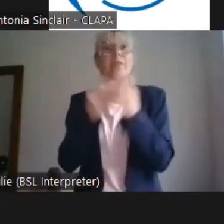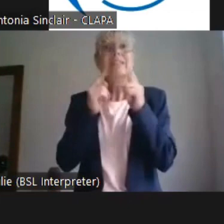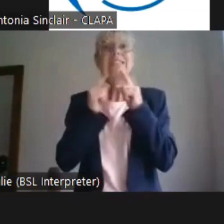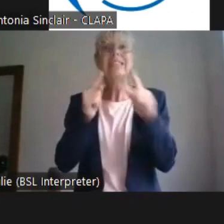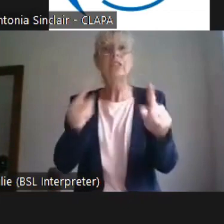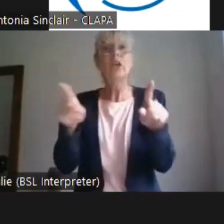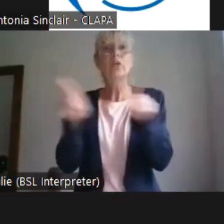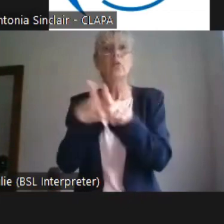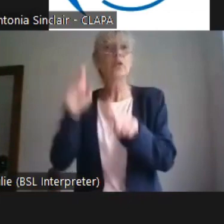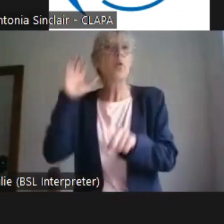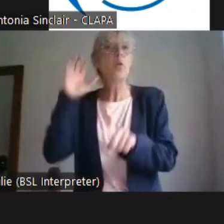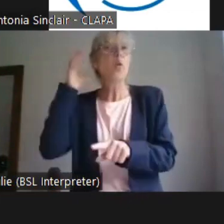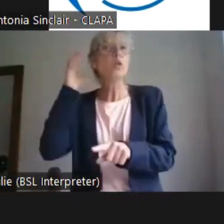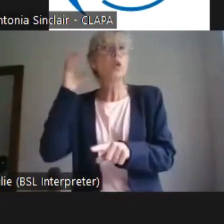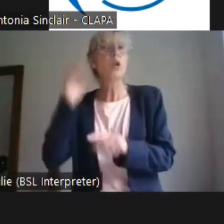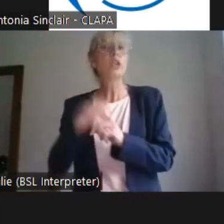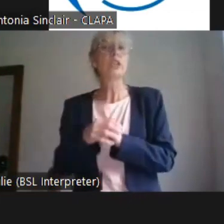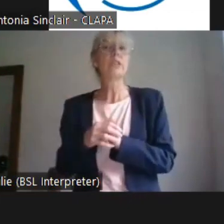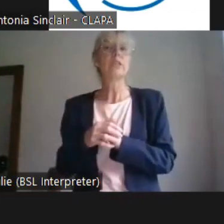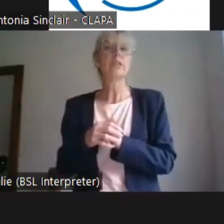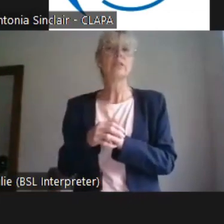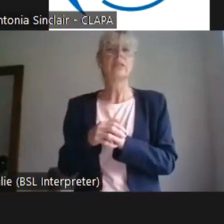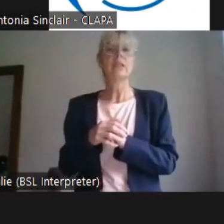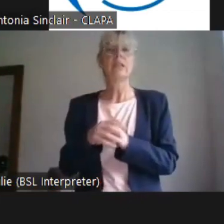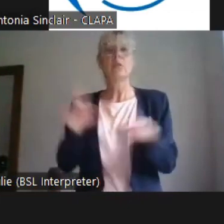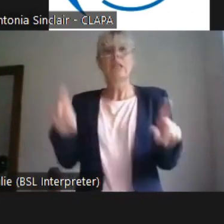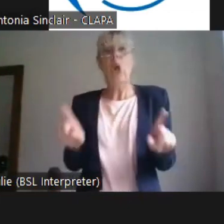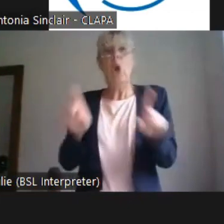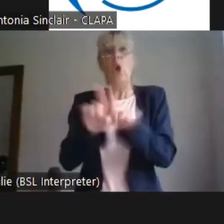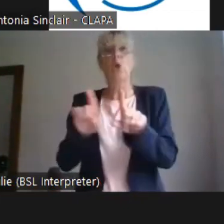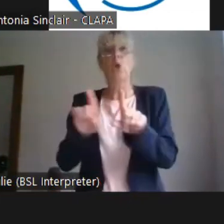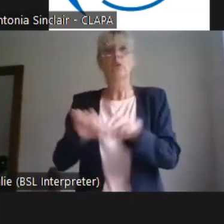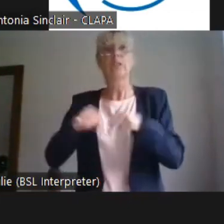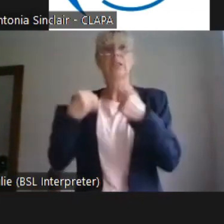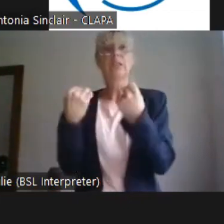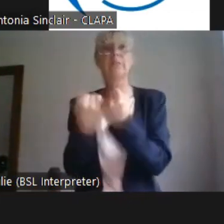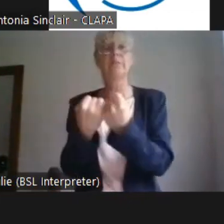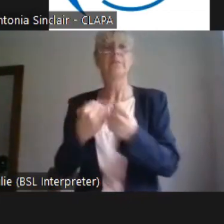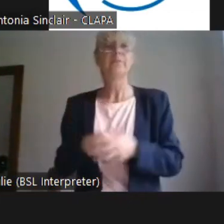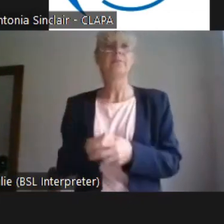well so they're sort of like quite a a close team um and just sort of making sure that everything